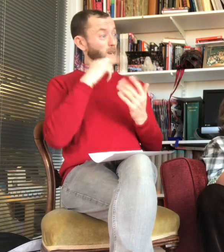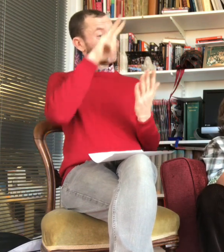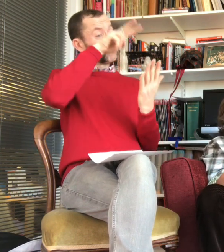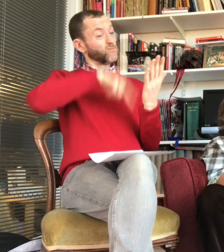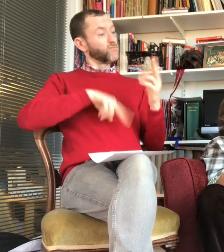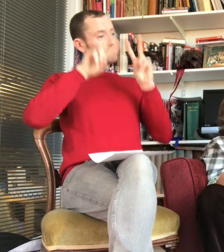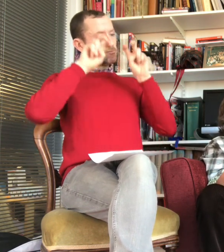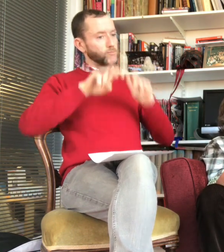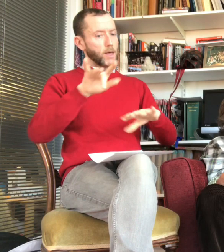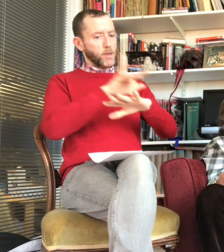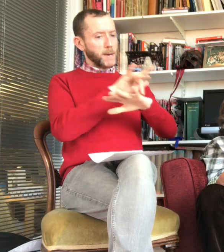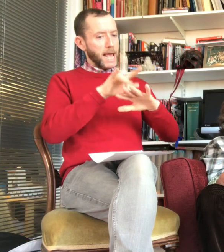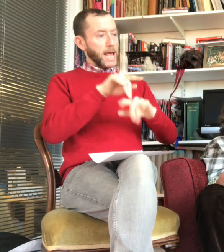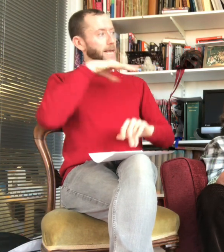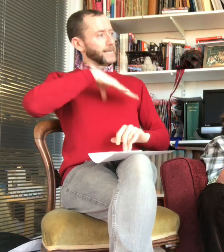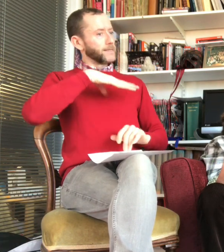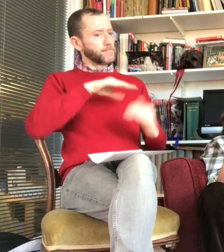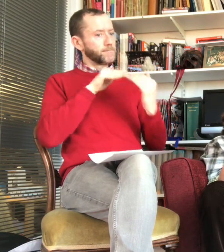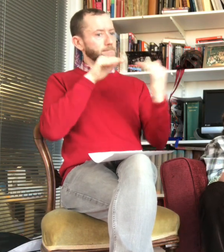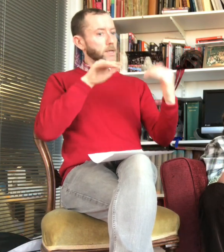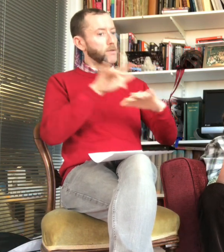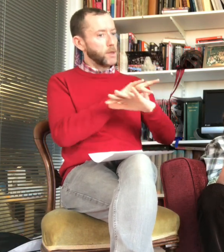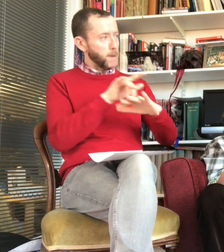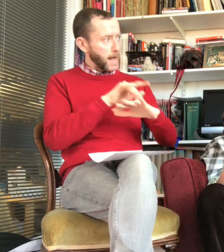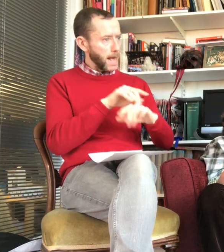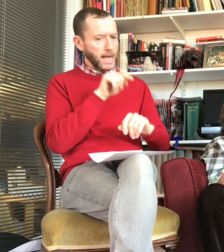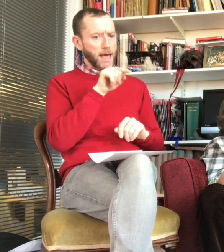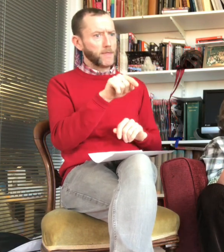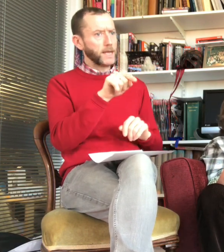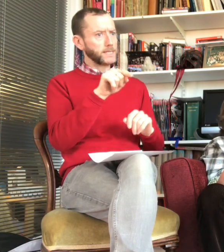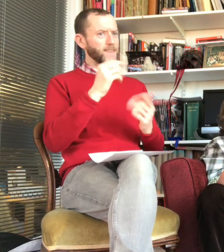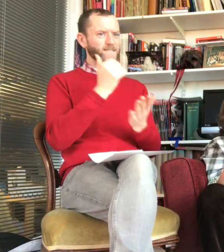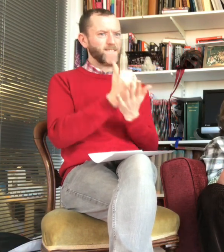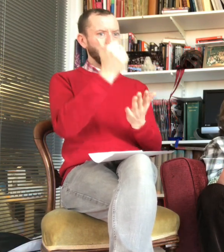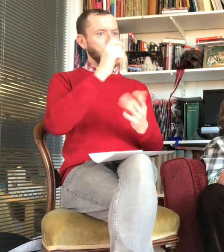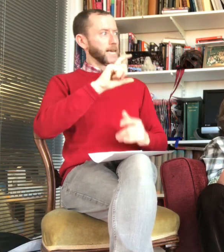requirements of the play. And this extraordinary character at the centre of it, Cassandra.